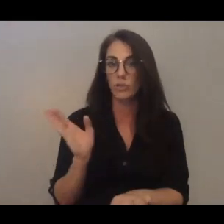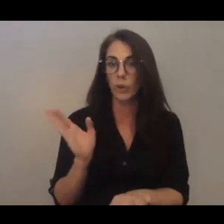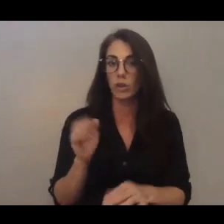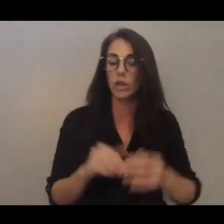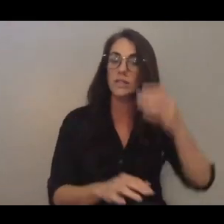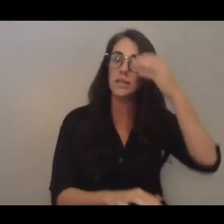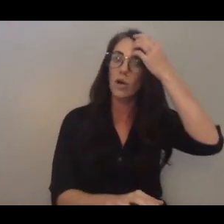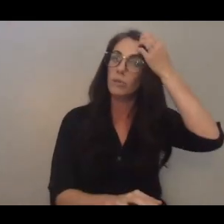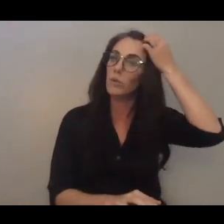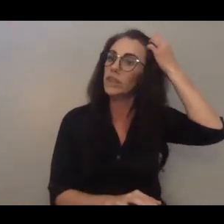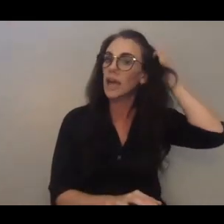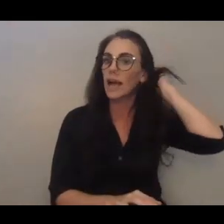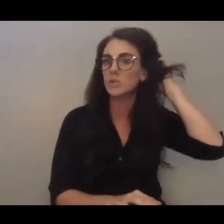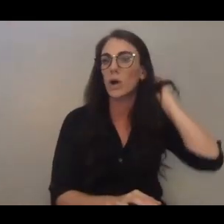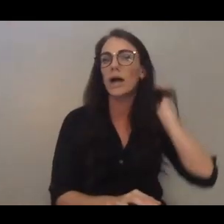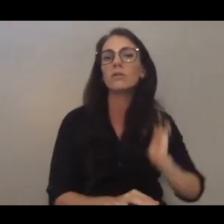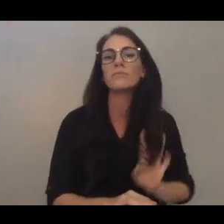Wheeler to help you with the as well.